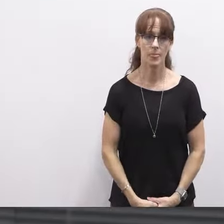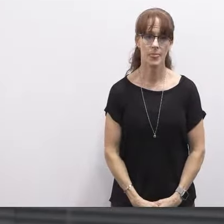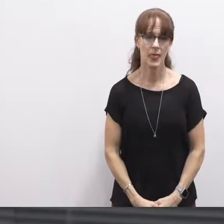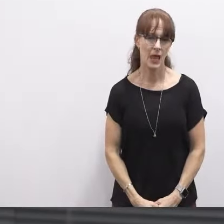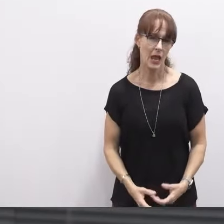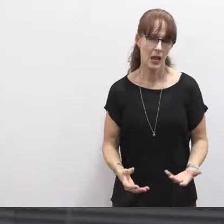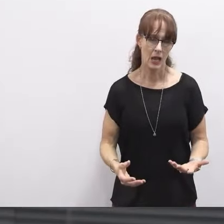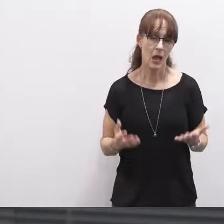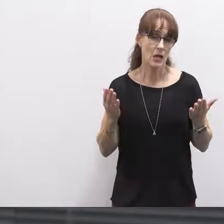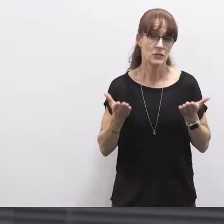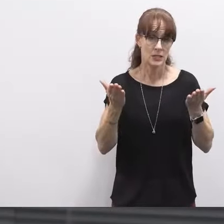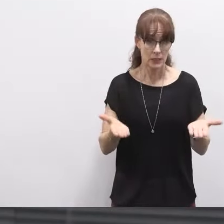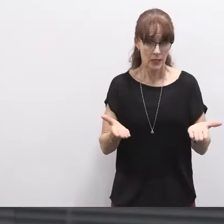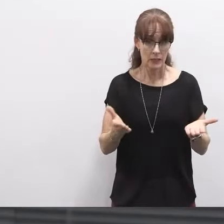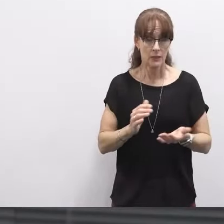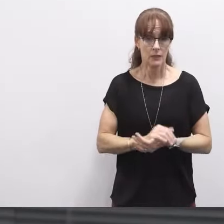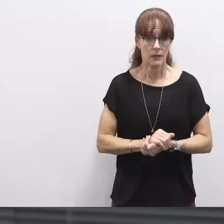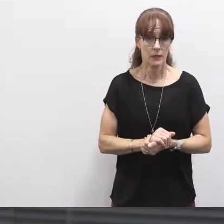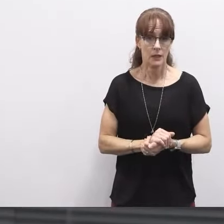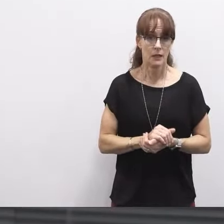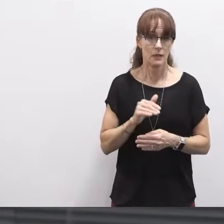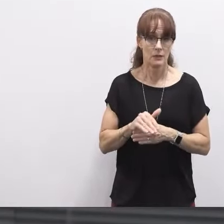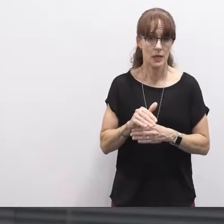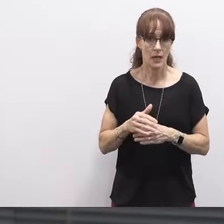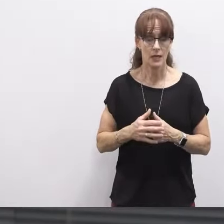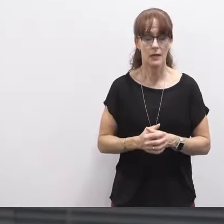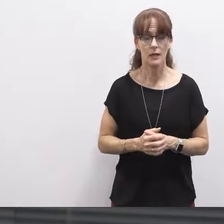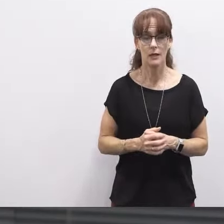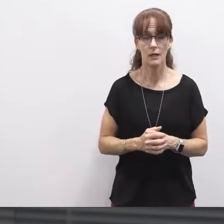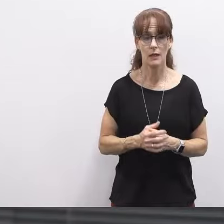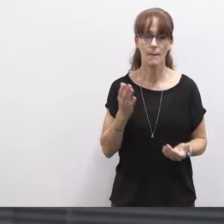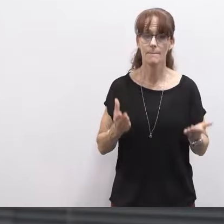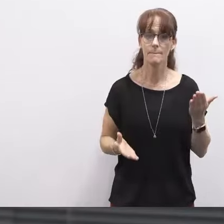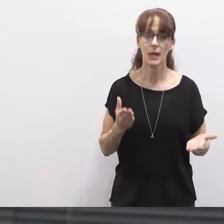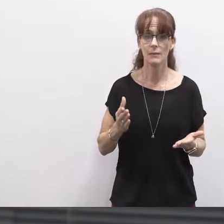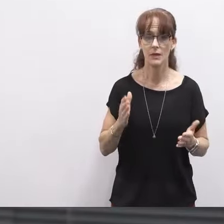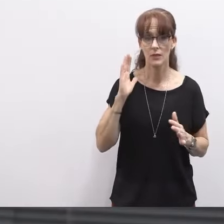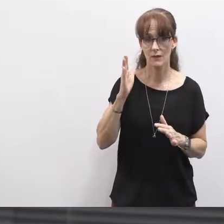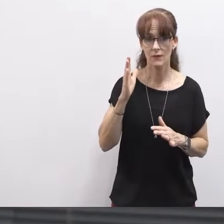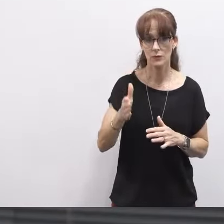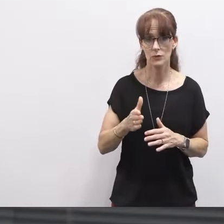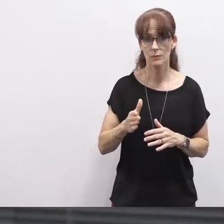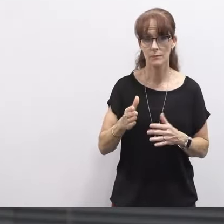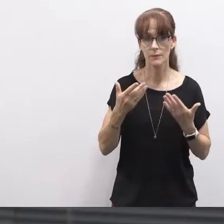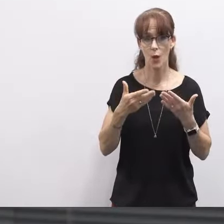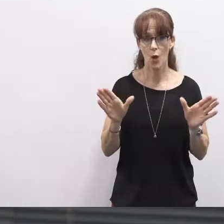One other suggestion tonight is to maybe in the future, open up the blinds